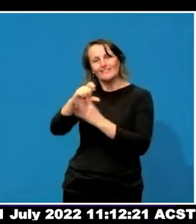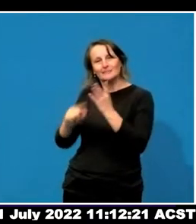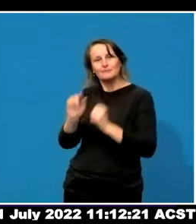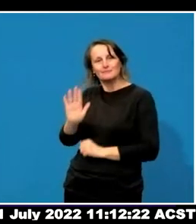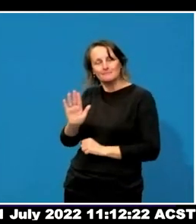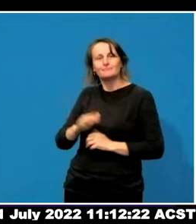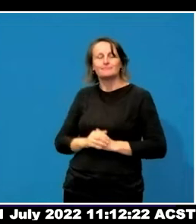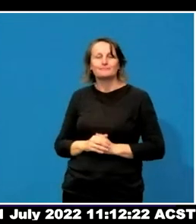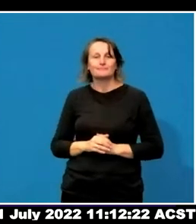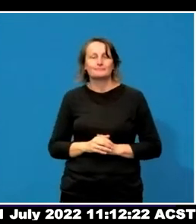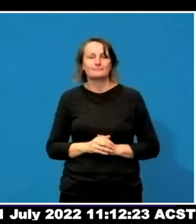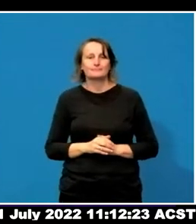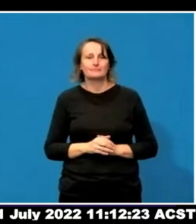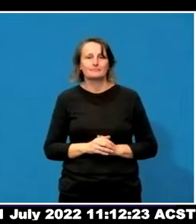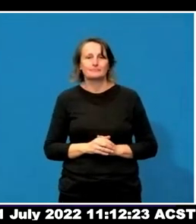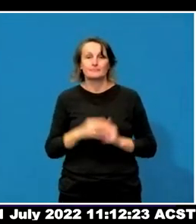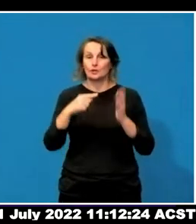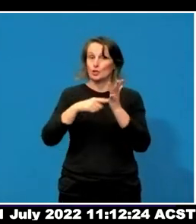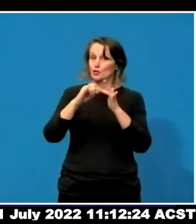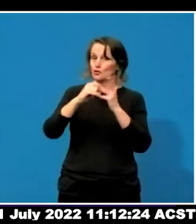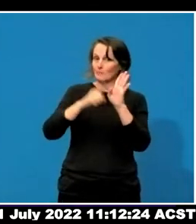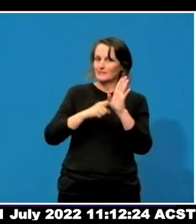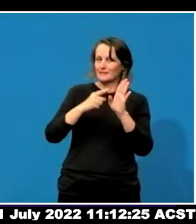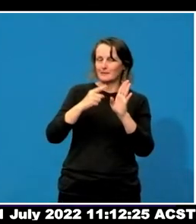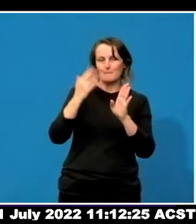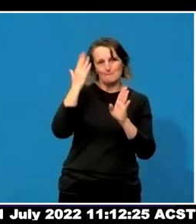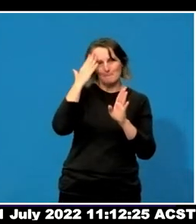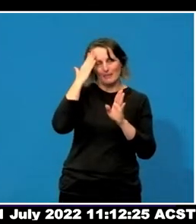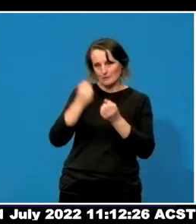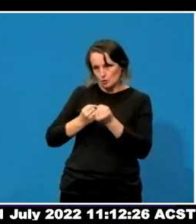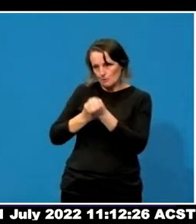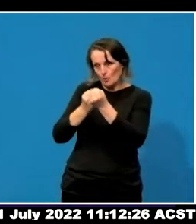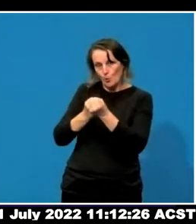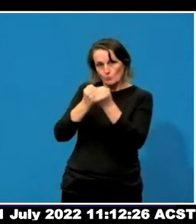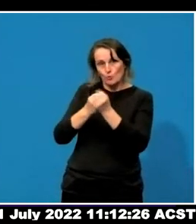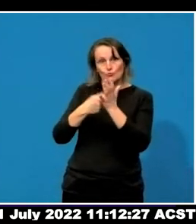Topsy also supports Ronita by caring for her three children, who have a range of